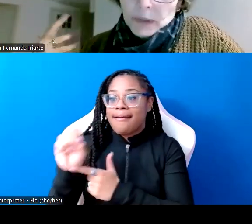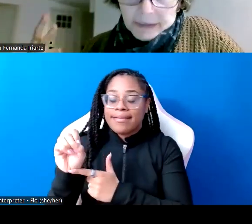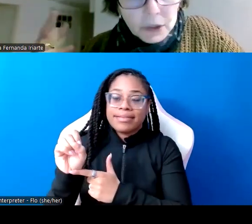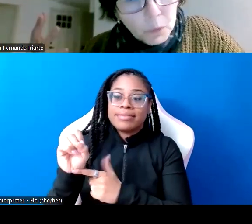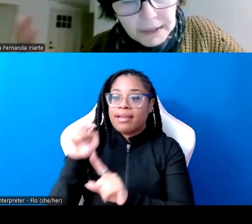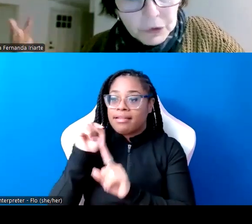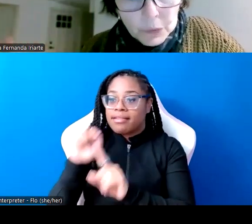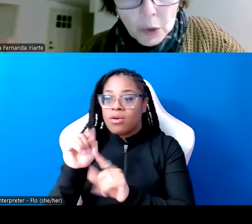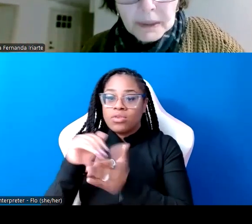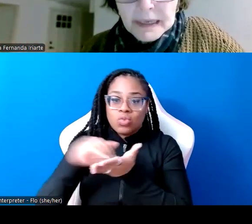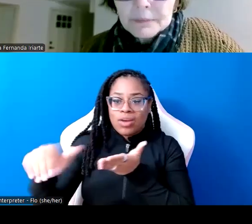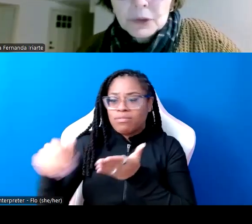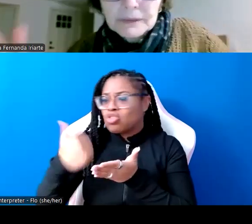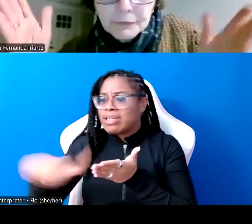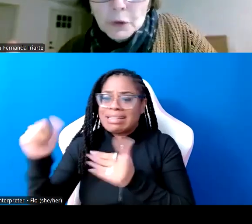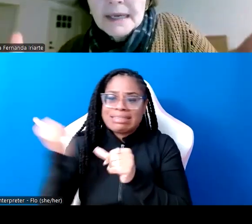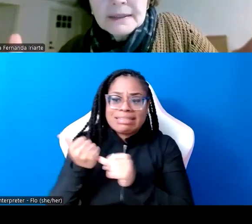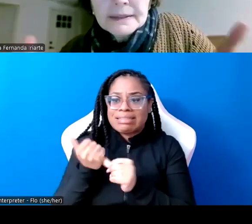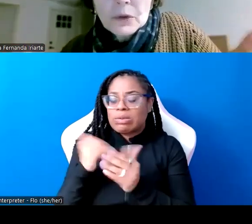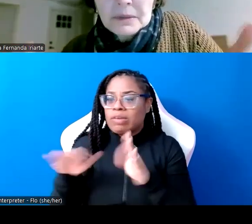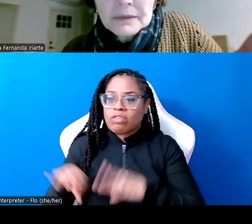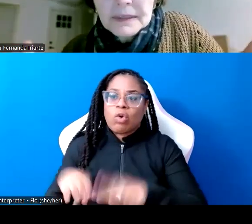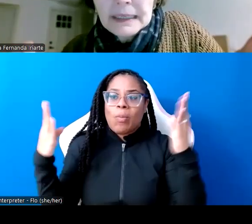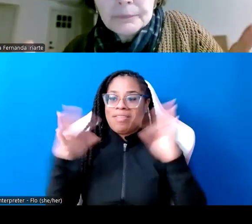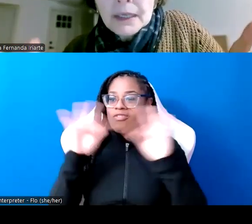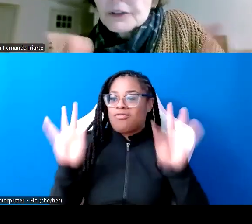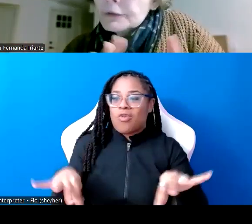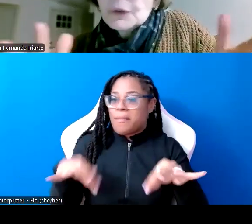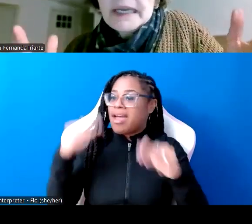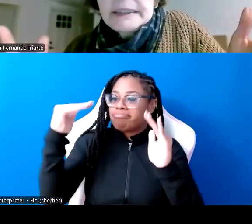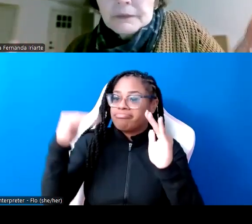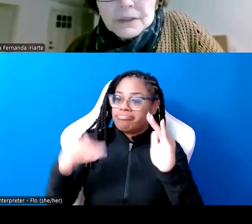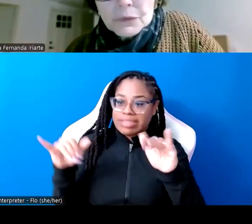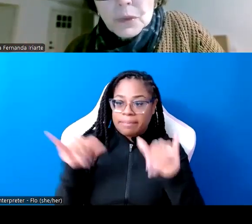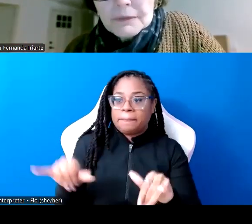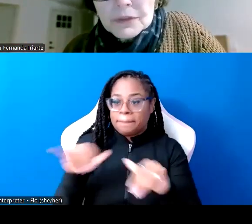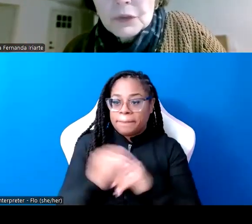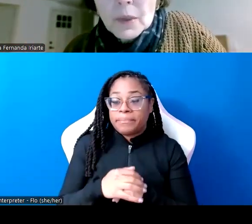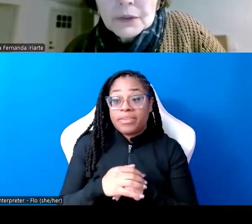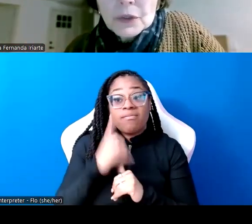whatever waiver you open up, the format is going to be the same. So for any of these waivers, if you want to know